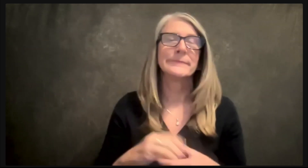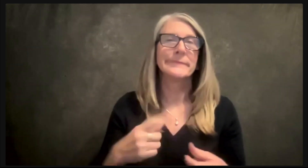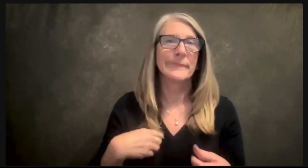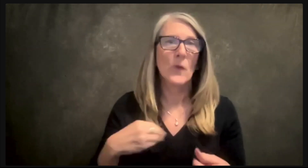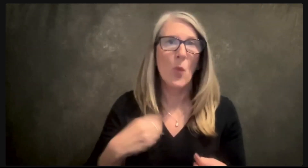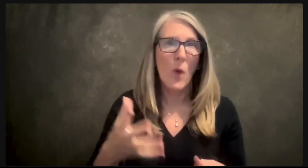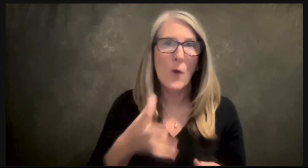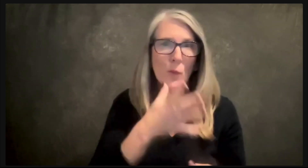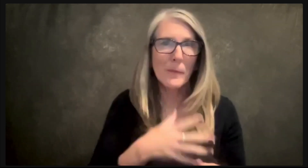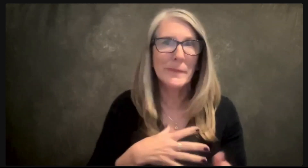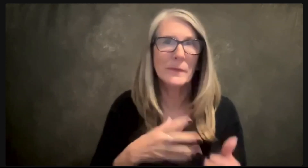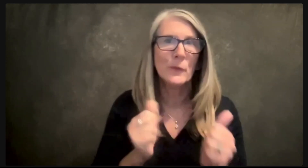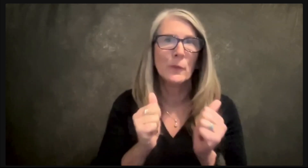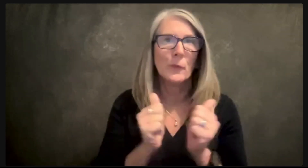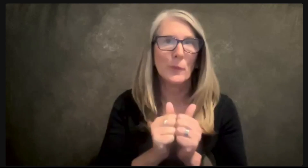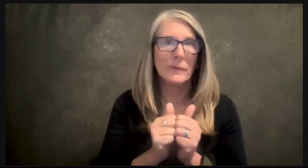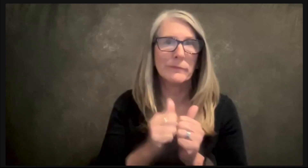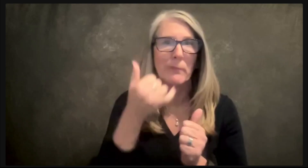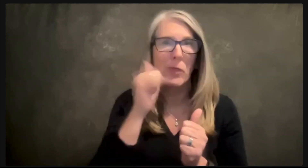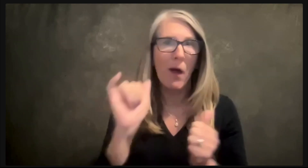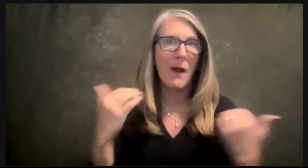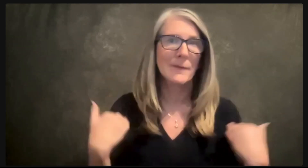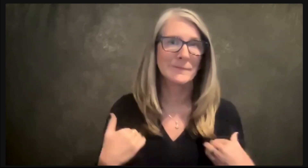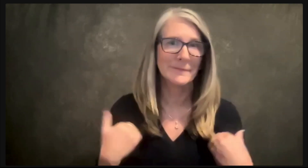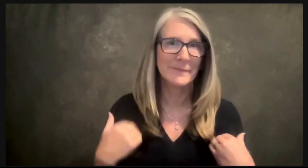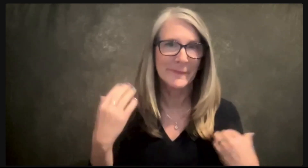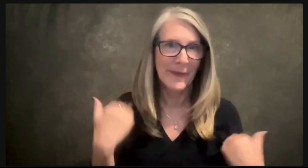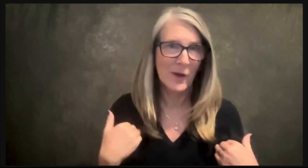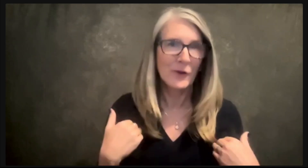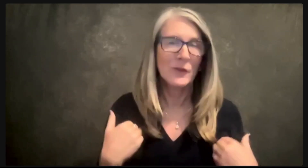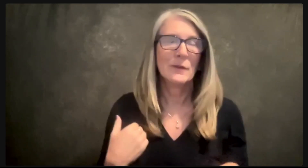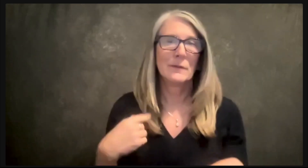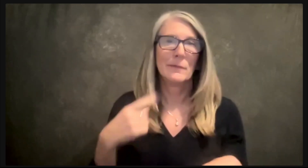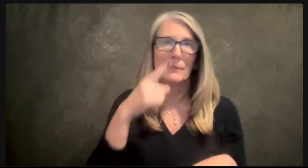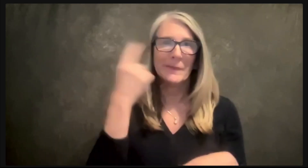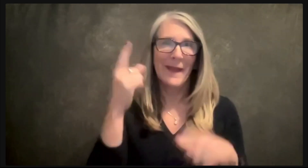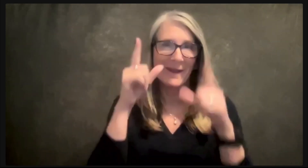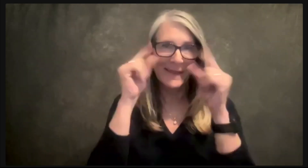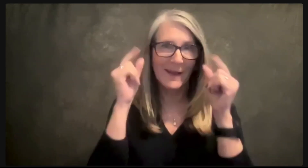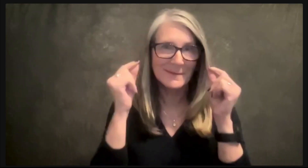Allow me to describe myself. I am a white woman with long blonde hair.